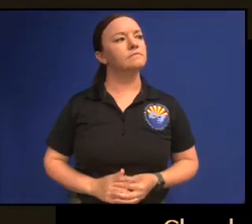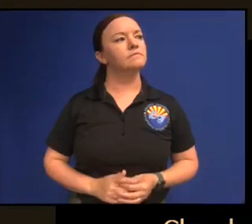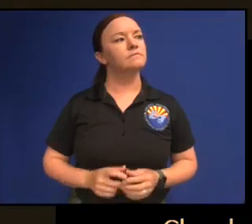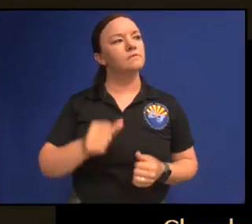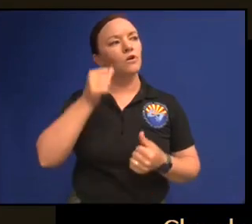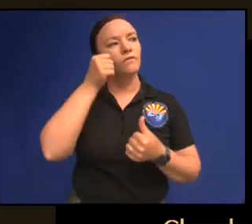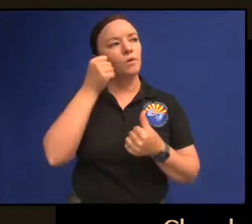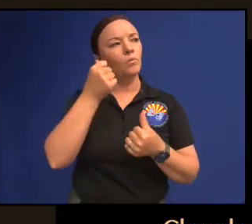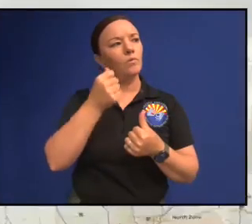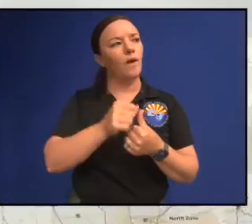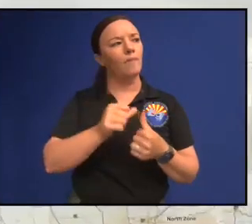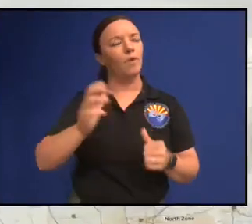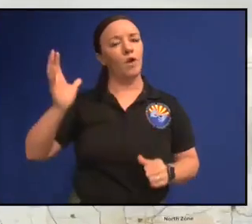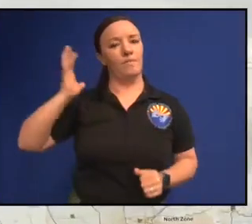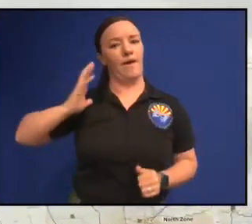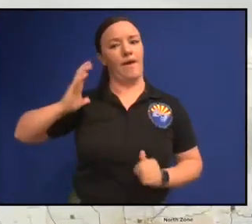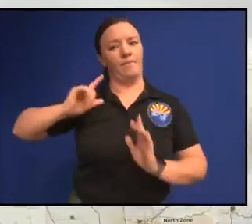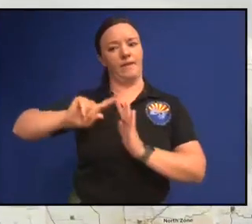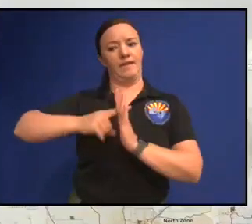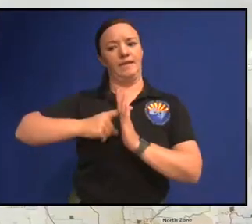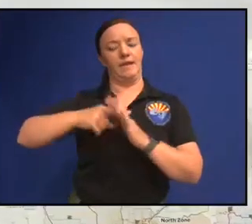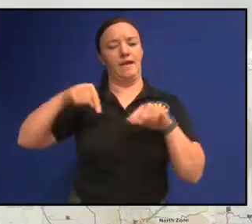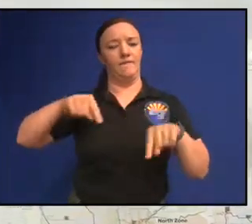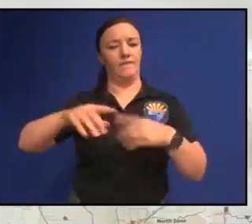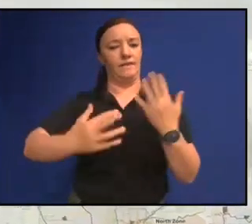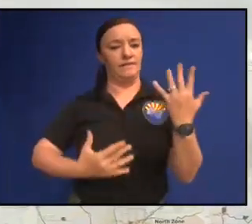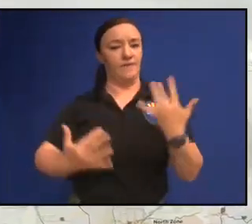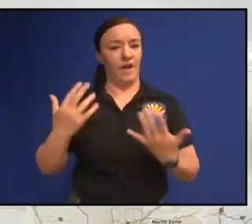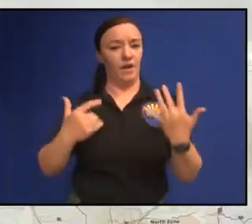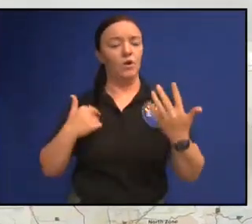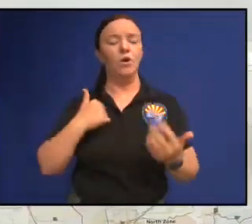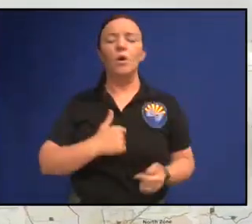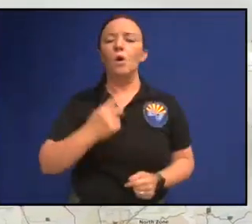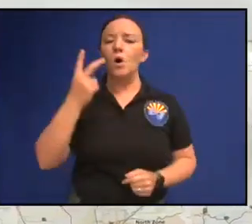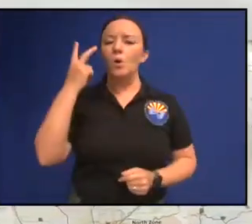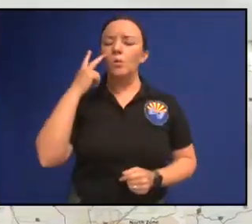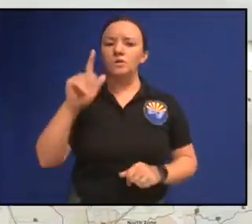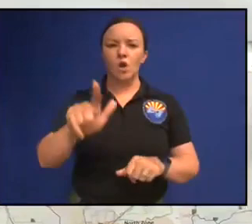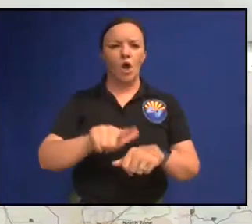HISTORY OF THIS FIRE, WE WERE SEEING VERY LONG